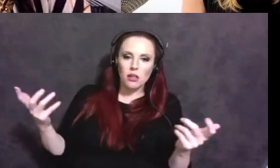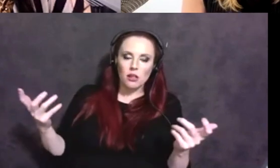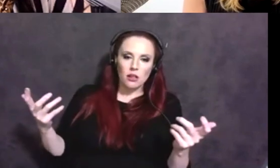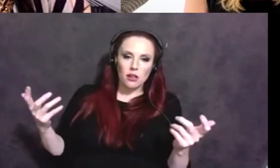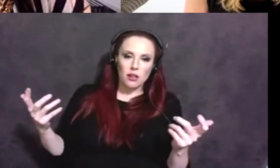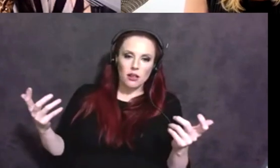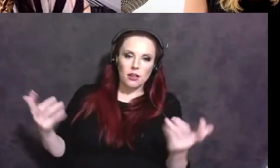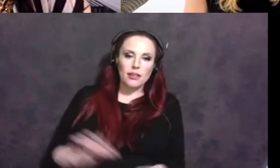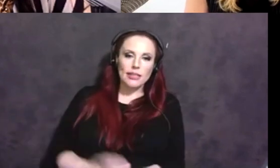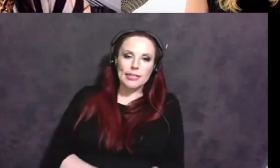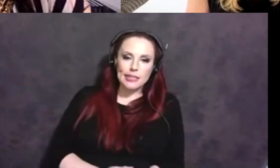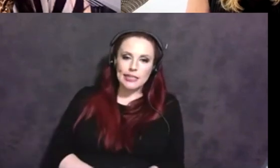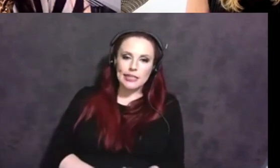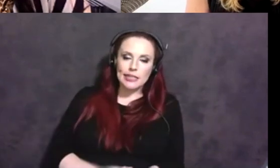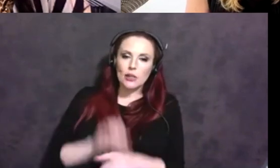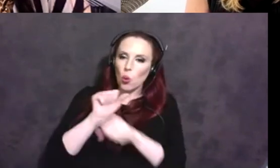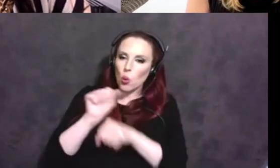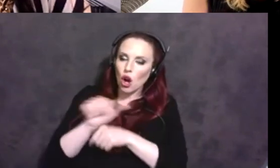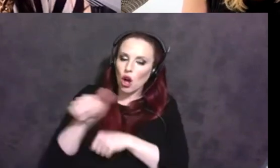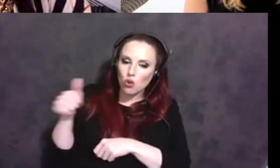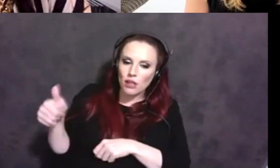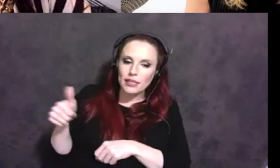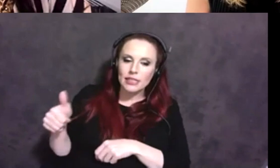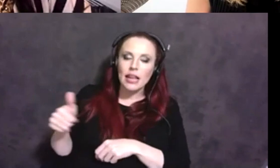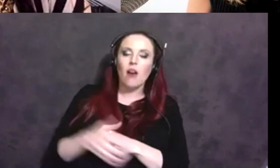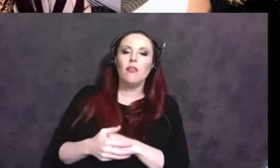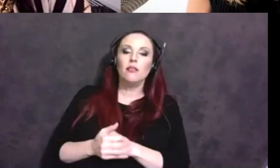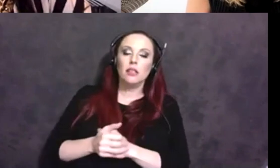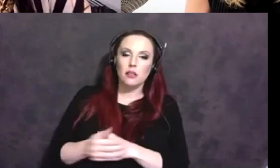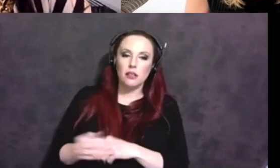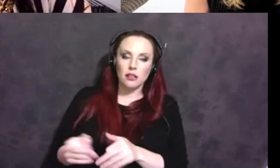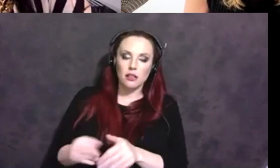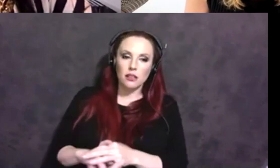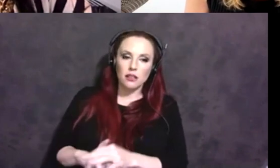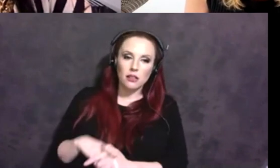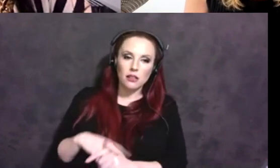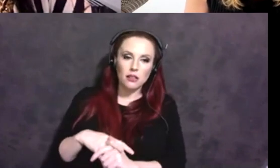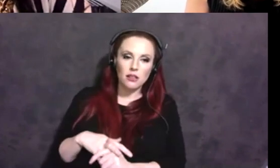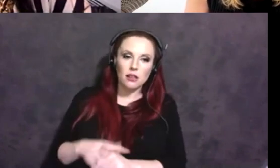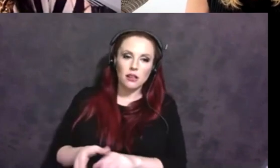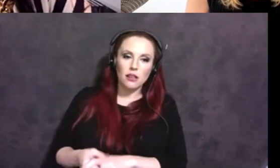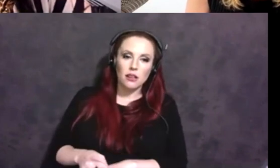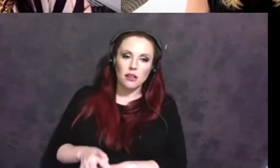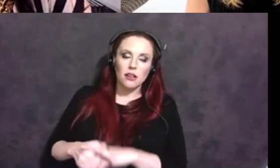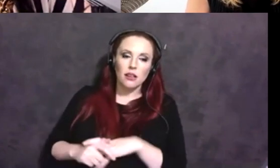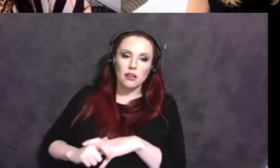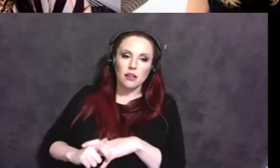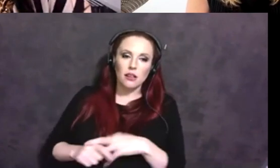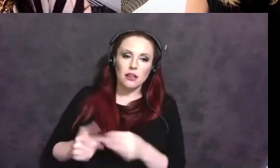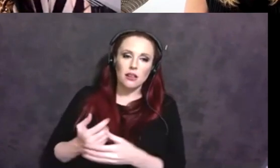so critical. How do we do that? What do you do? How do